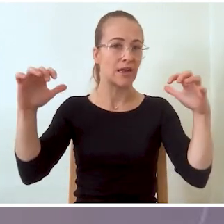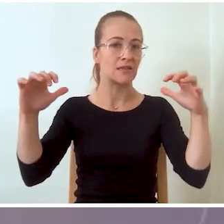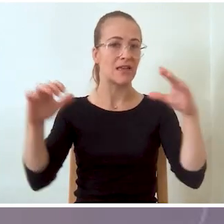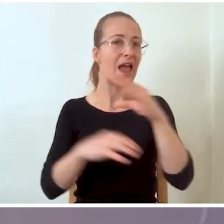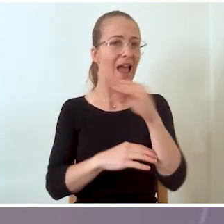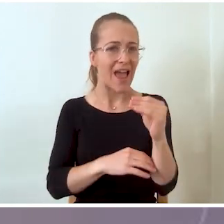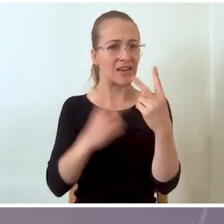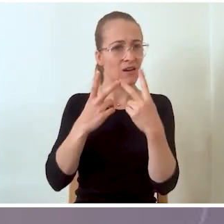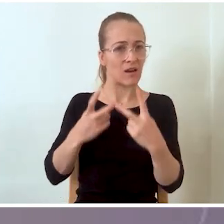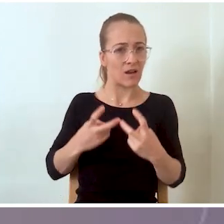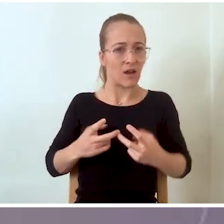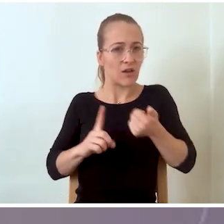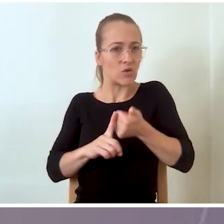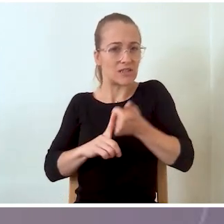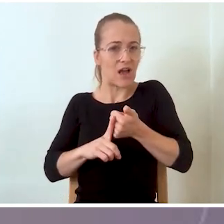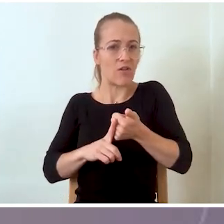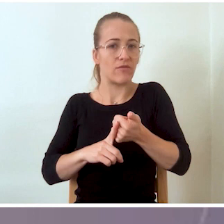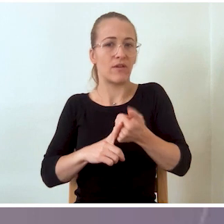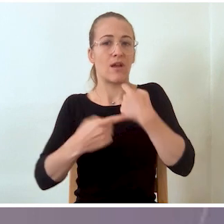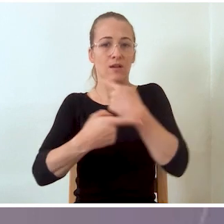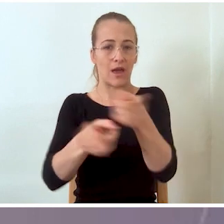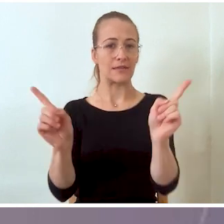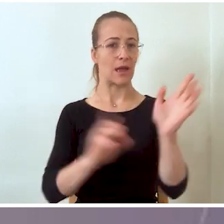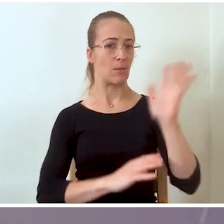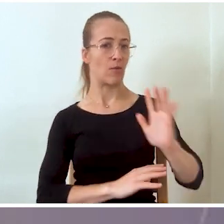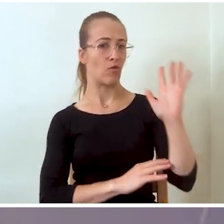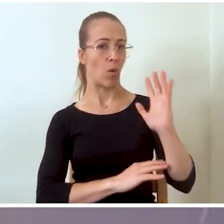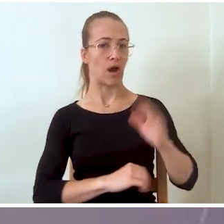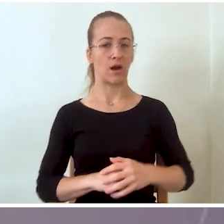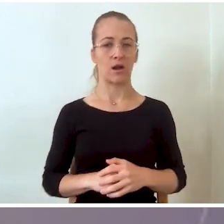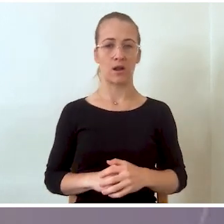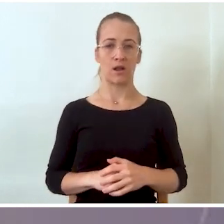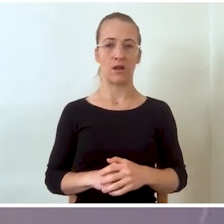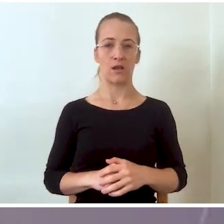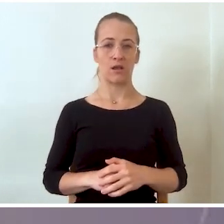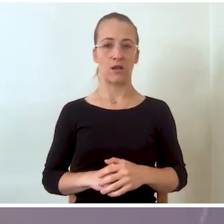And when I said to you, to everybody here before, you know, there are entities out there